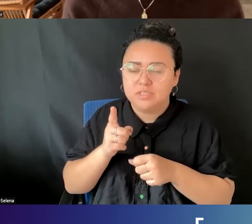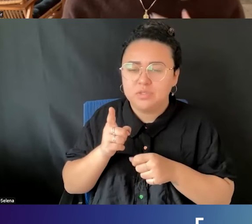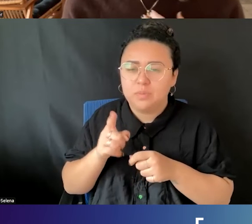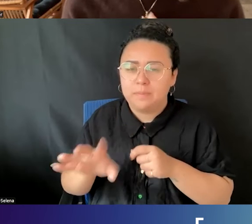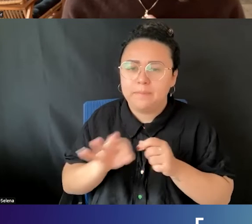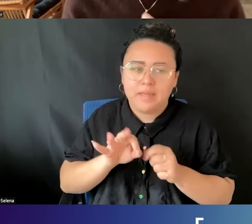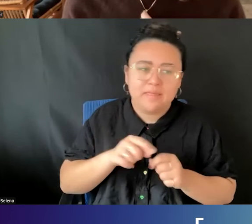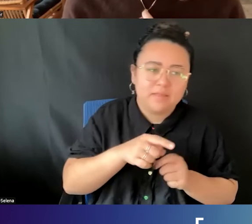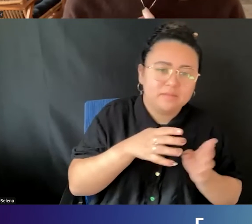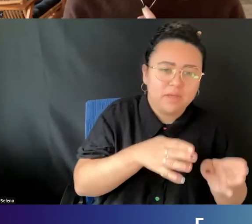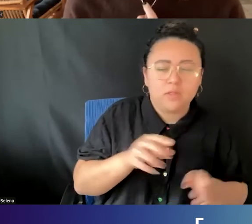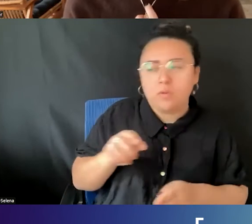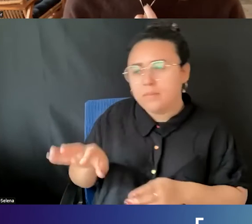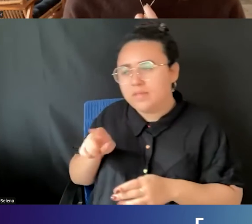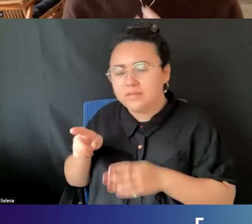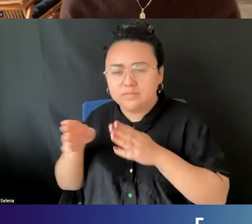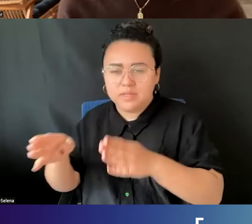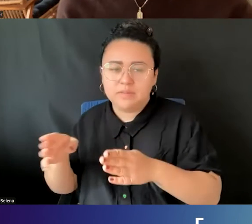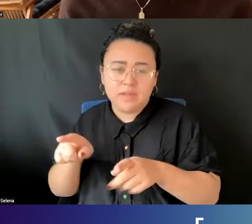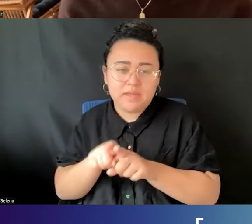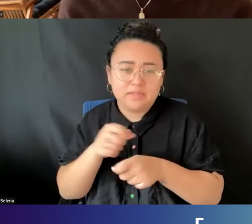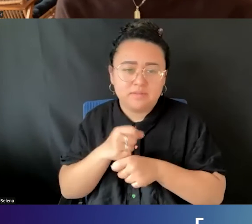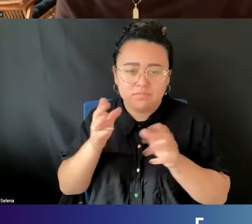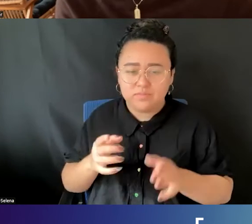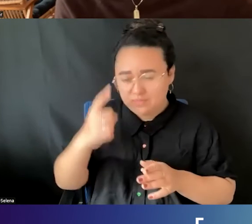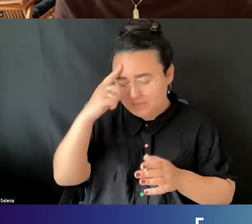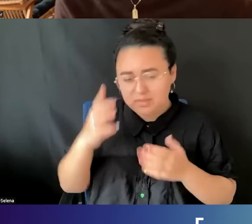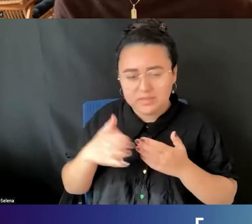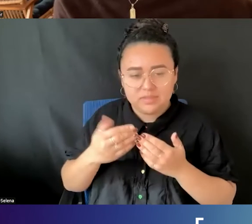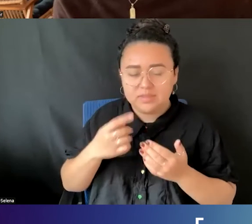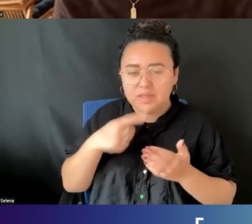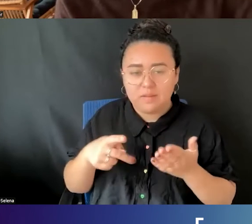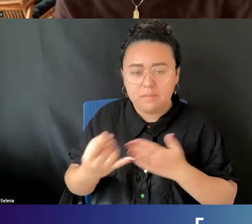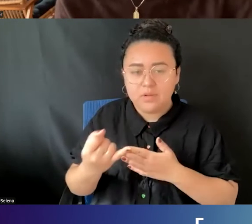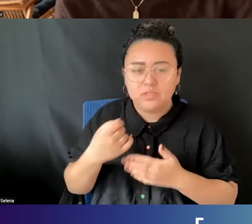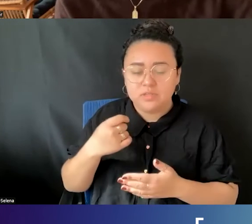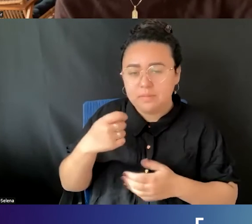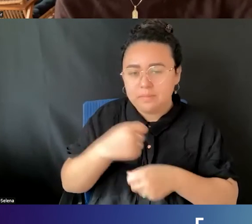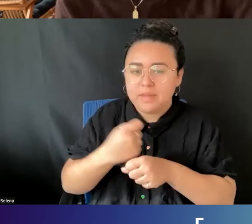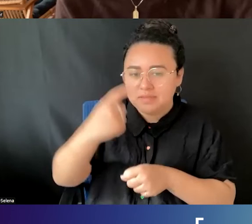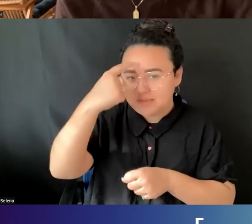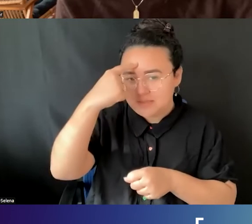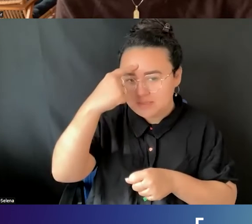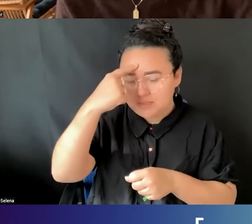again, as a producer, it's a little bit easier, I think, to say, hey, this is this this is a project that I think would make sense to get those partners on board early.